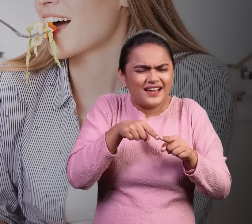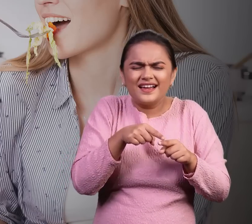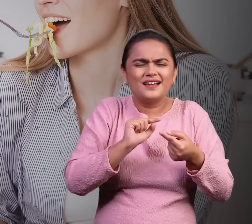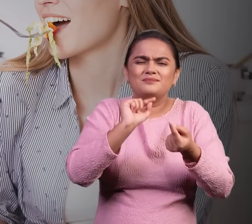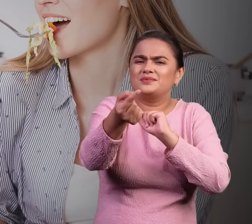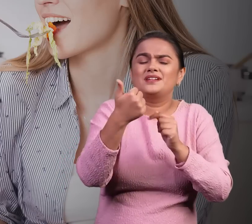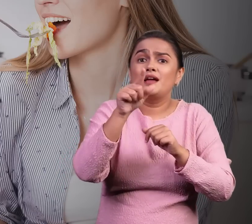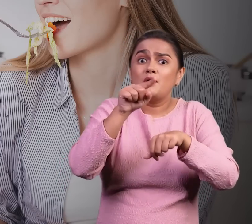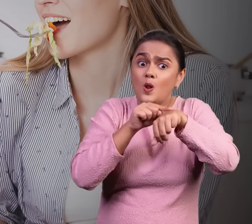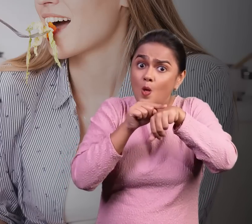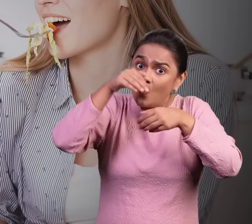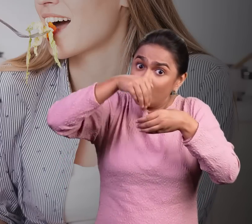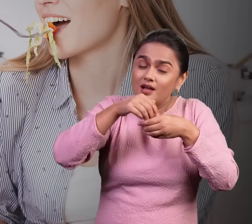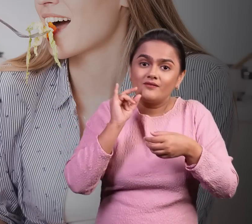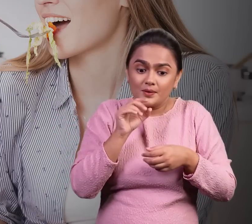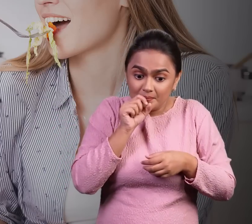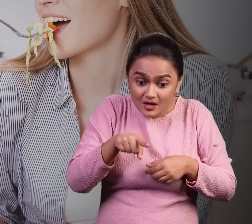unless it is blood-stained which means if saliva has blood